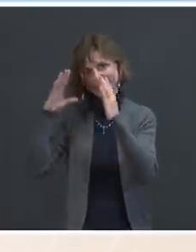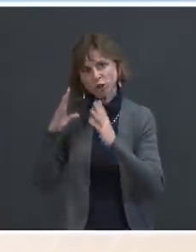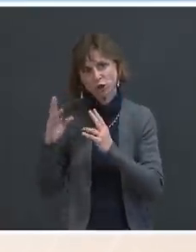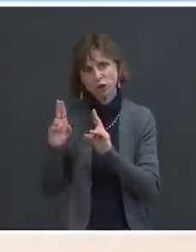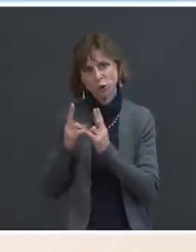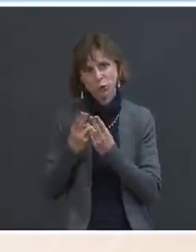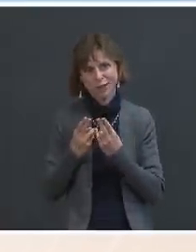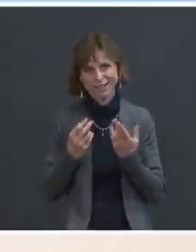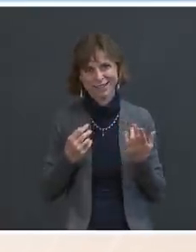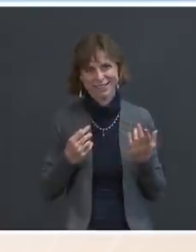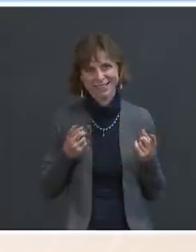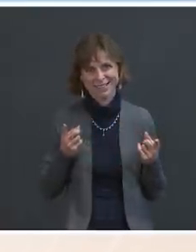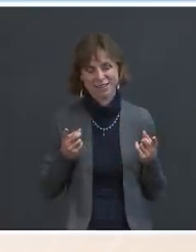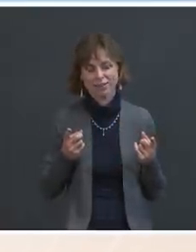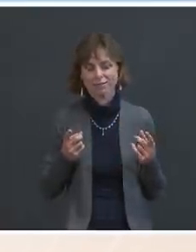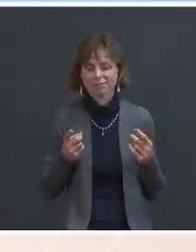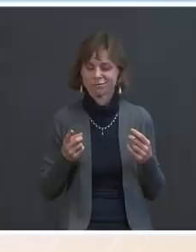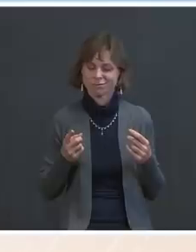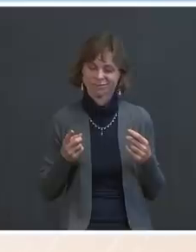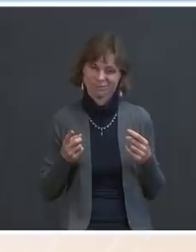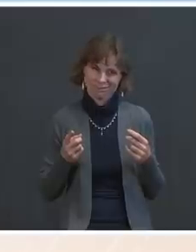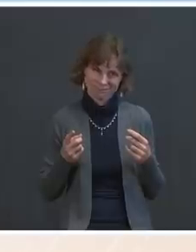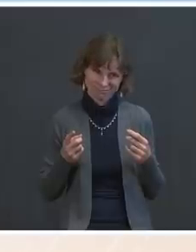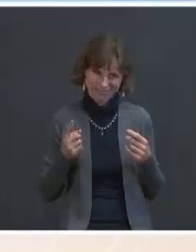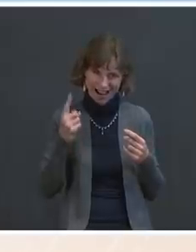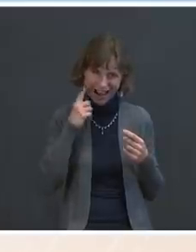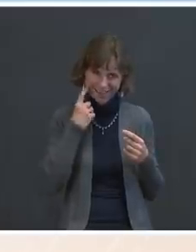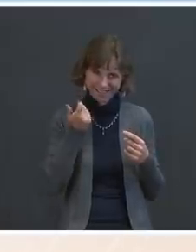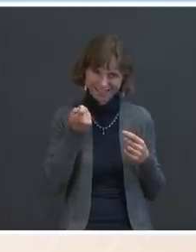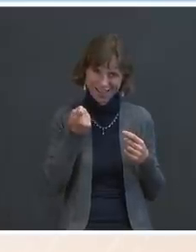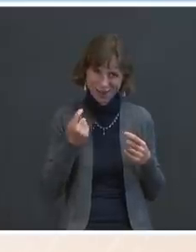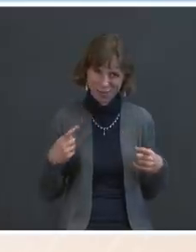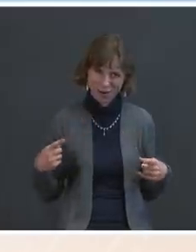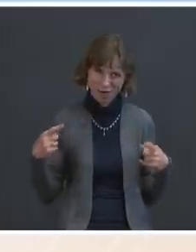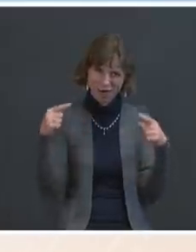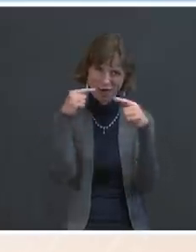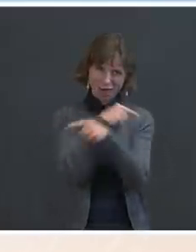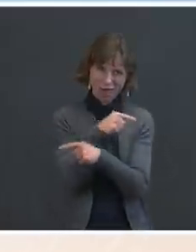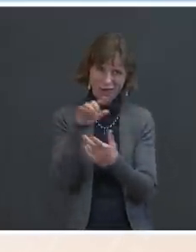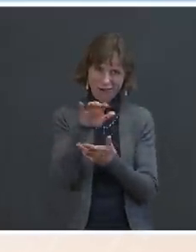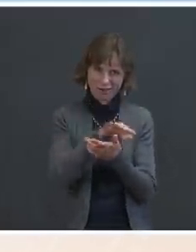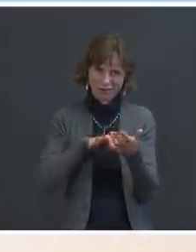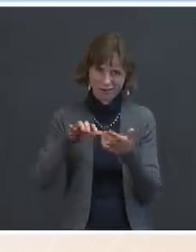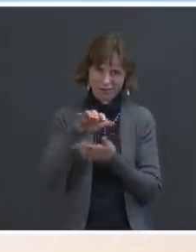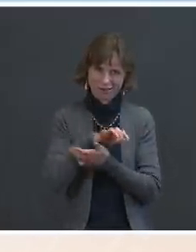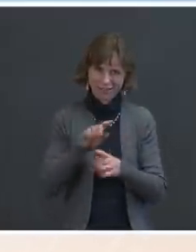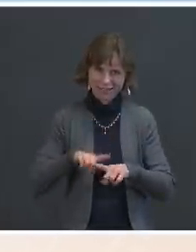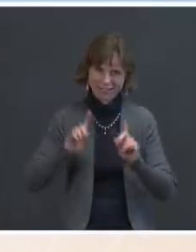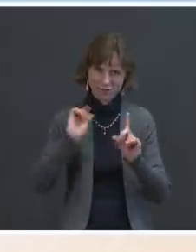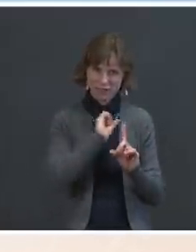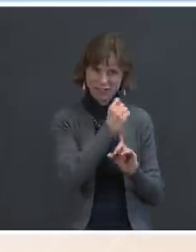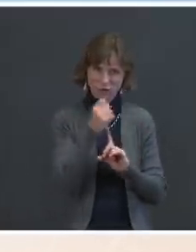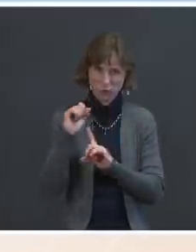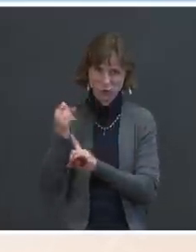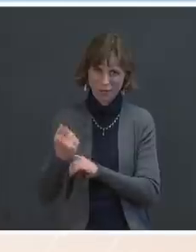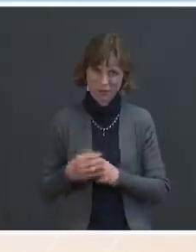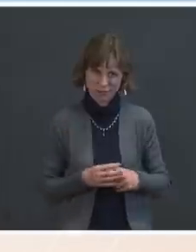Ms. Psaki: I think that's a little bit of mixing different circumstances. I would say that -- >> The Press: It's -- it's children all in tight quarters.